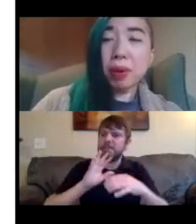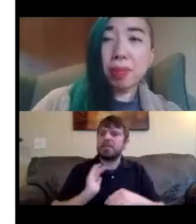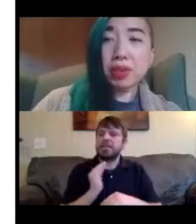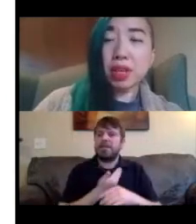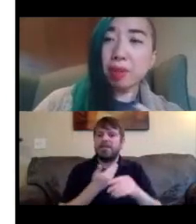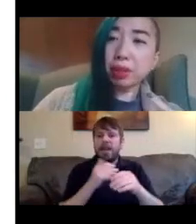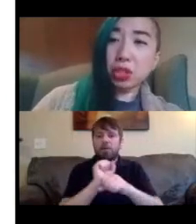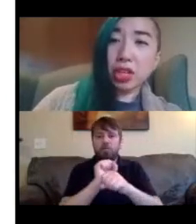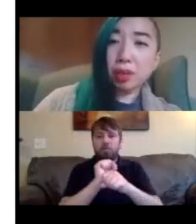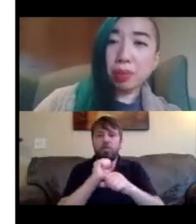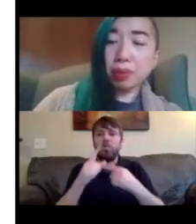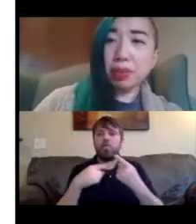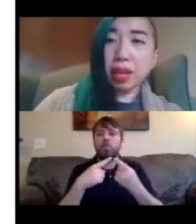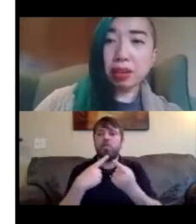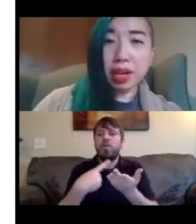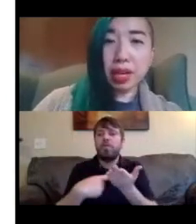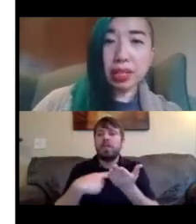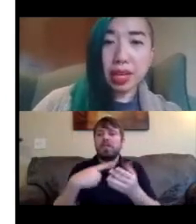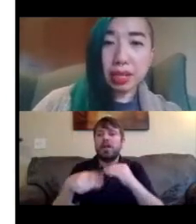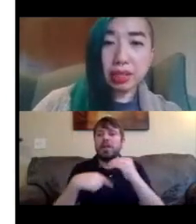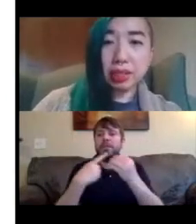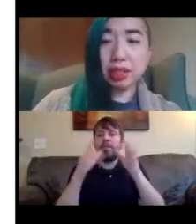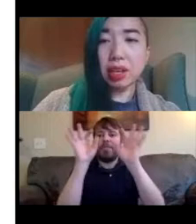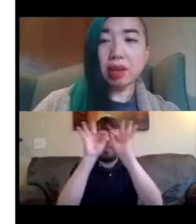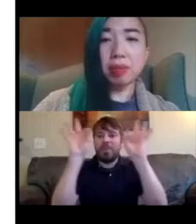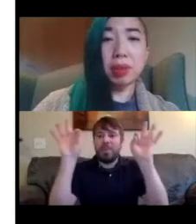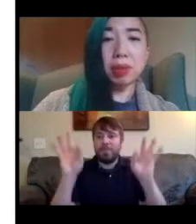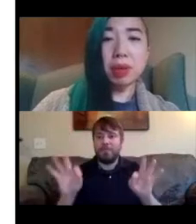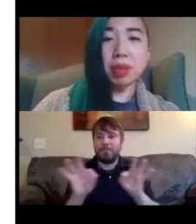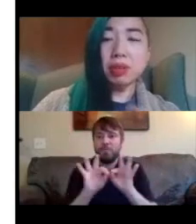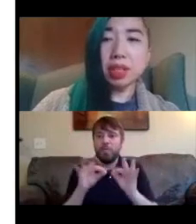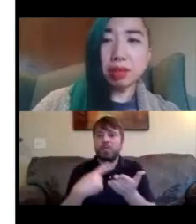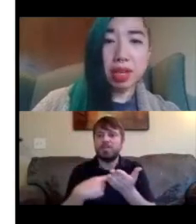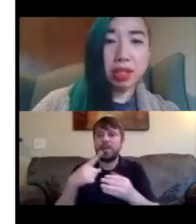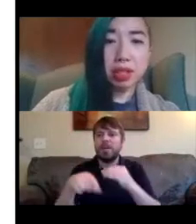we're talking about the shape that your writing takes. So when we're using erasure